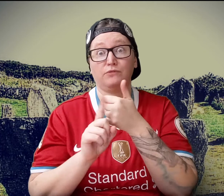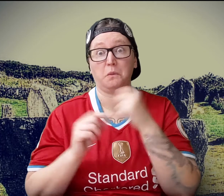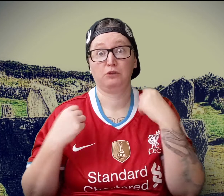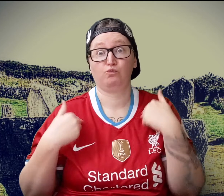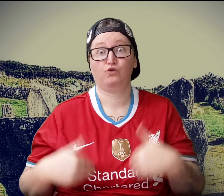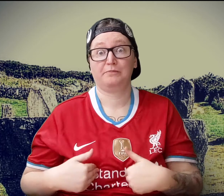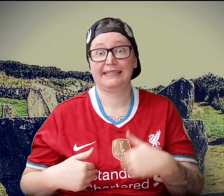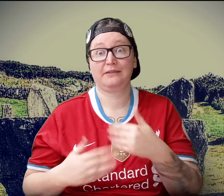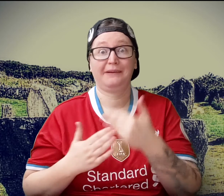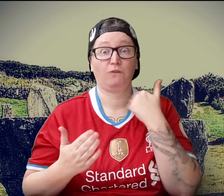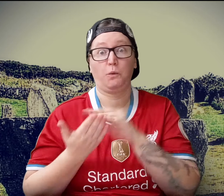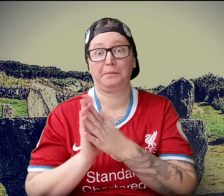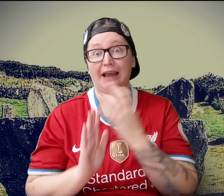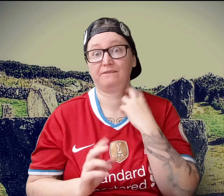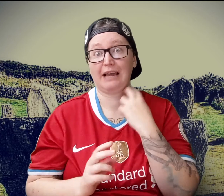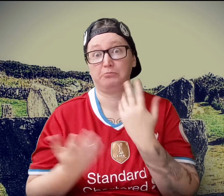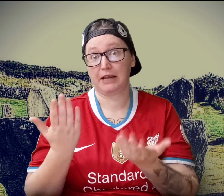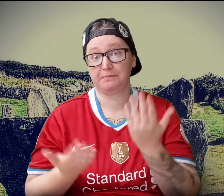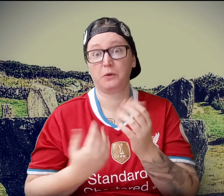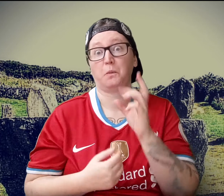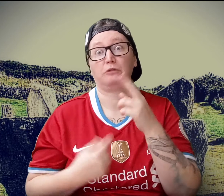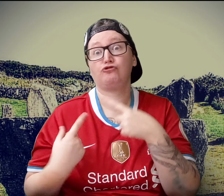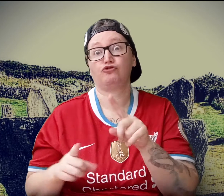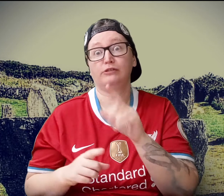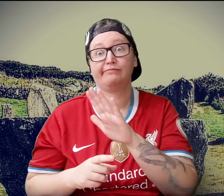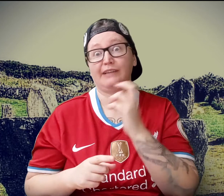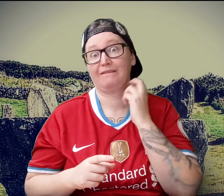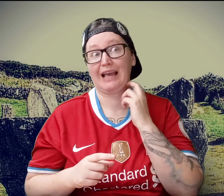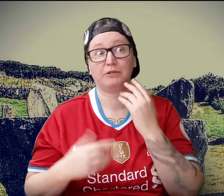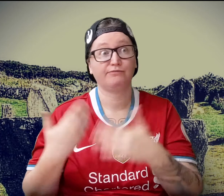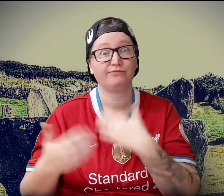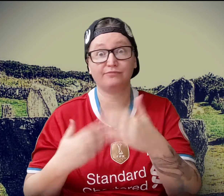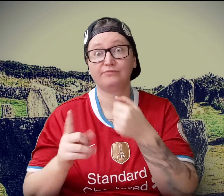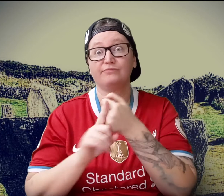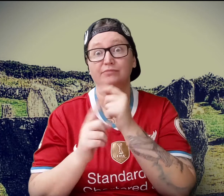from when they were a human so before they became a vampire or it could be during when they were a